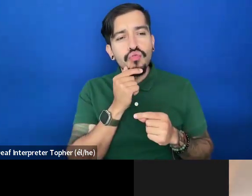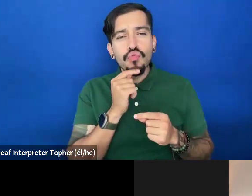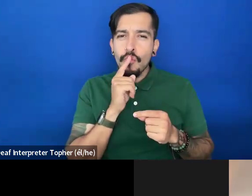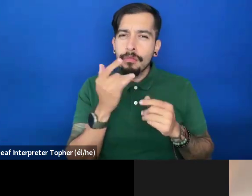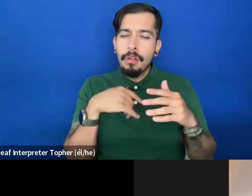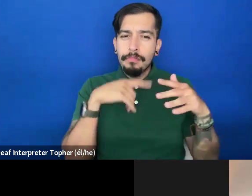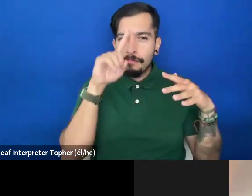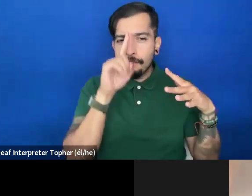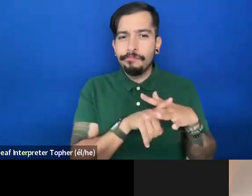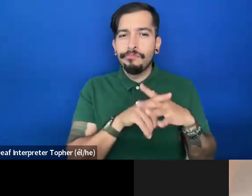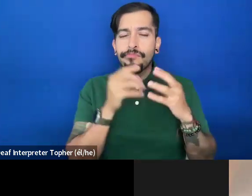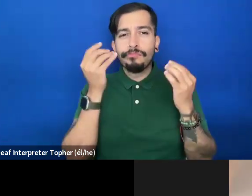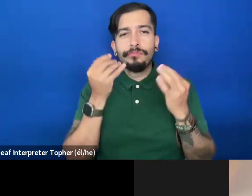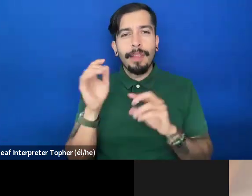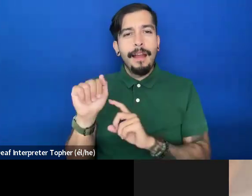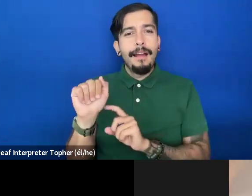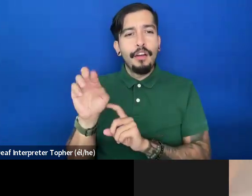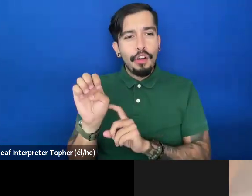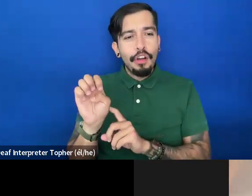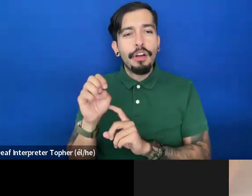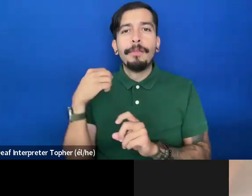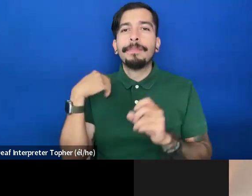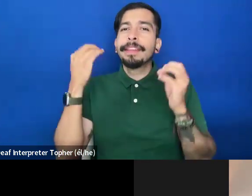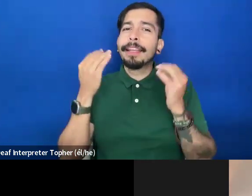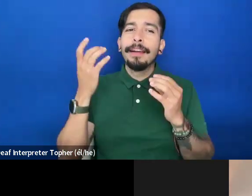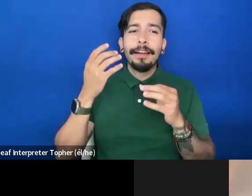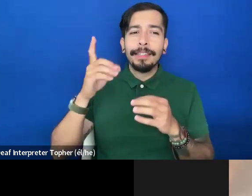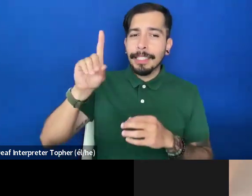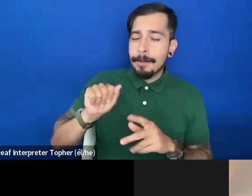and really to everybody, care, care goes beyond basic care.